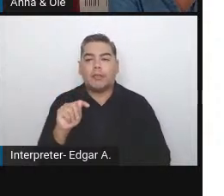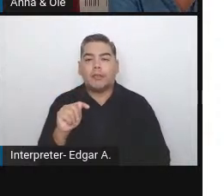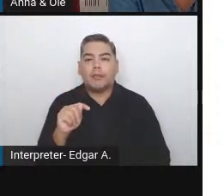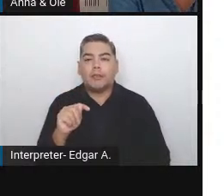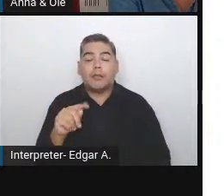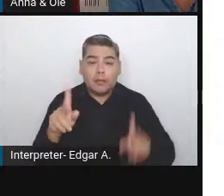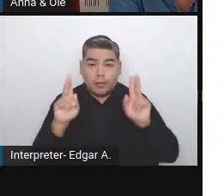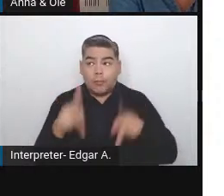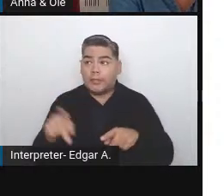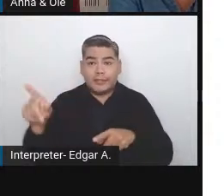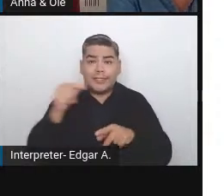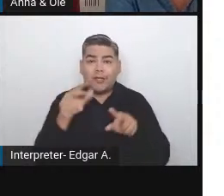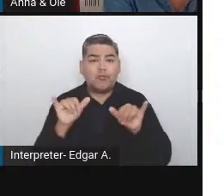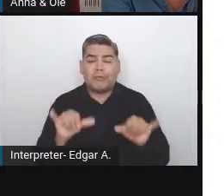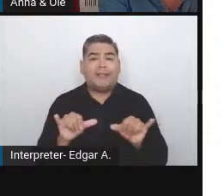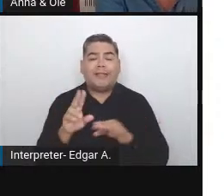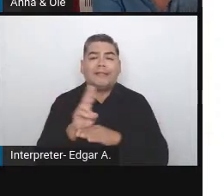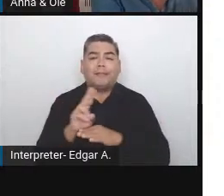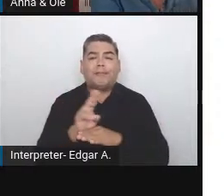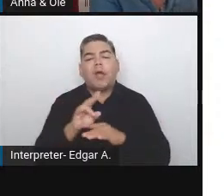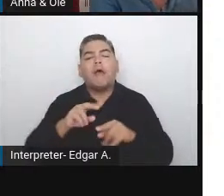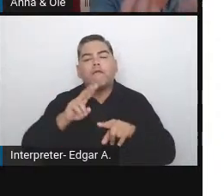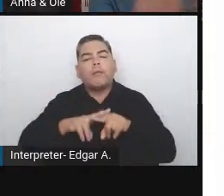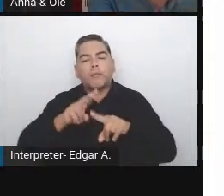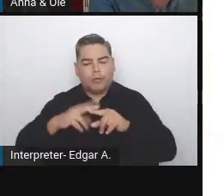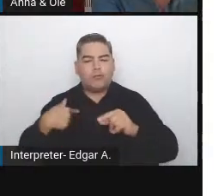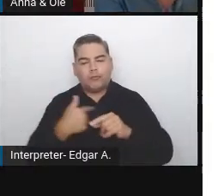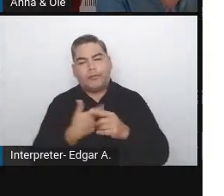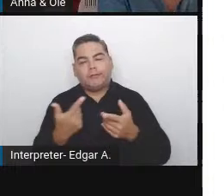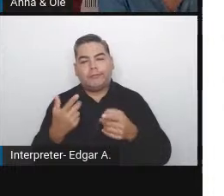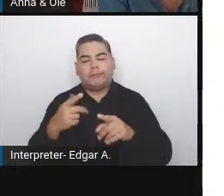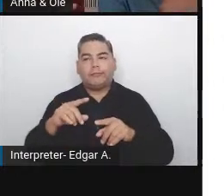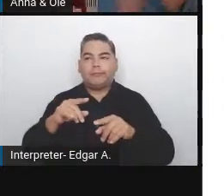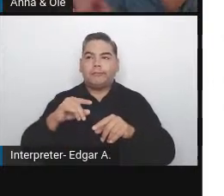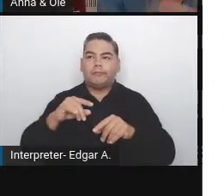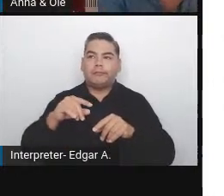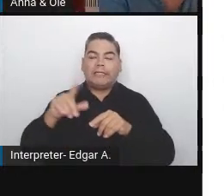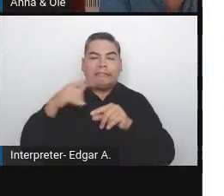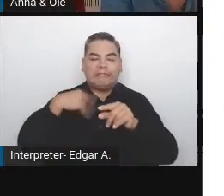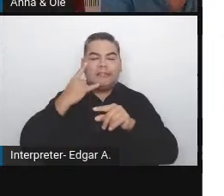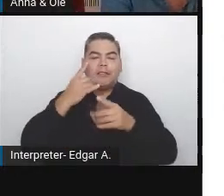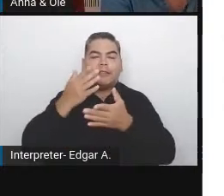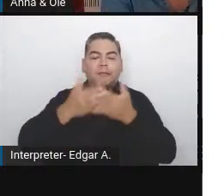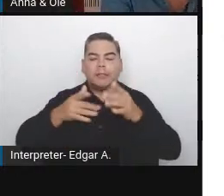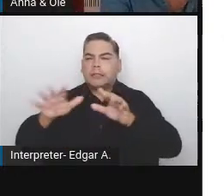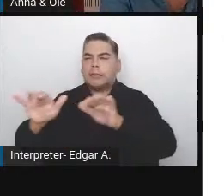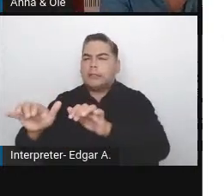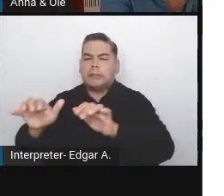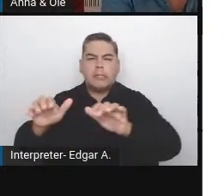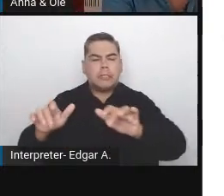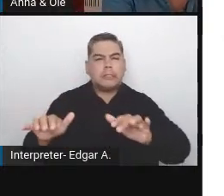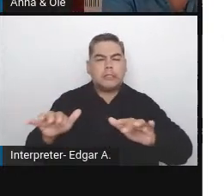You can write job, profession. It could be worker occupation or employment. And of course the person who was